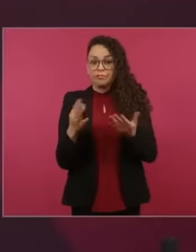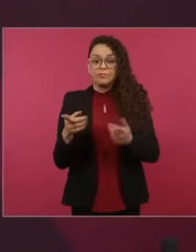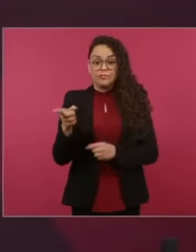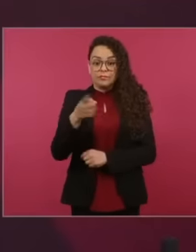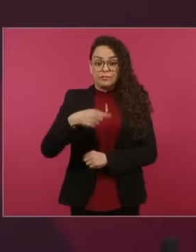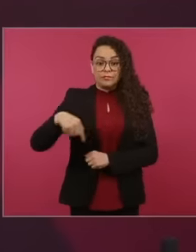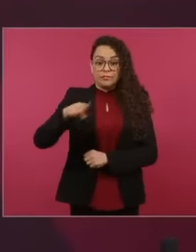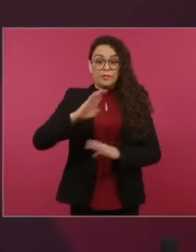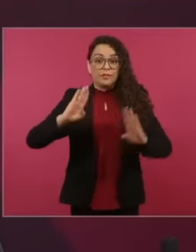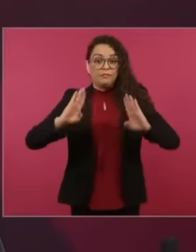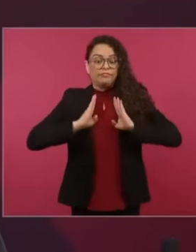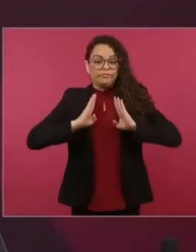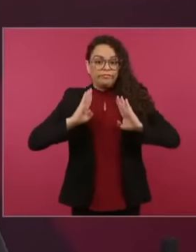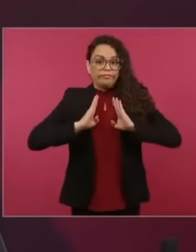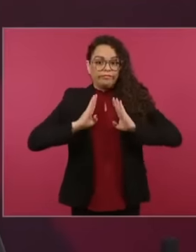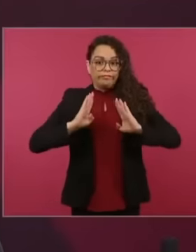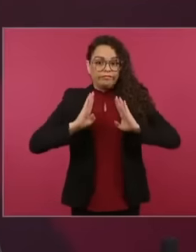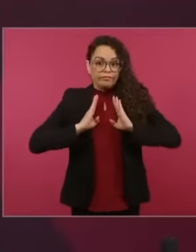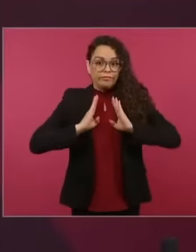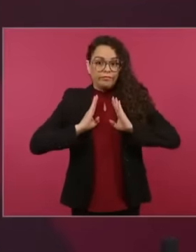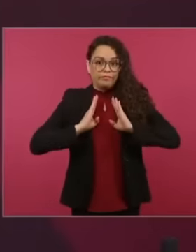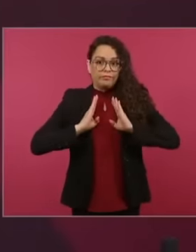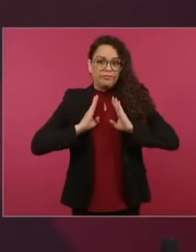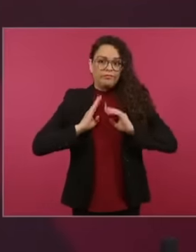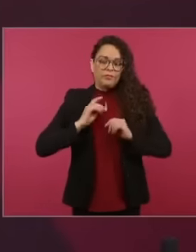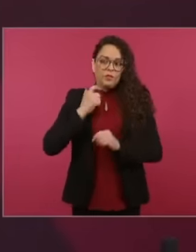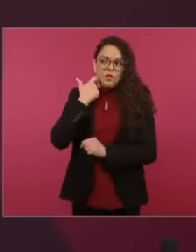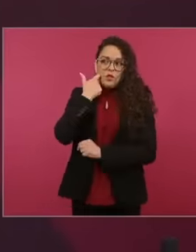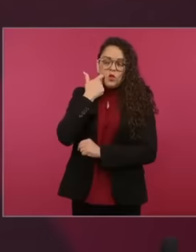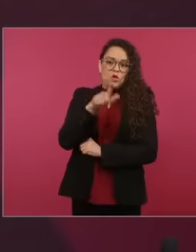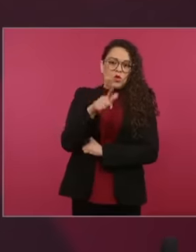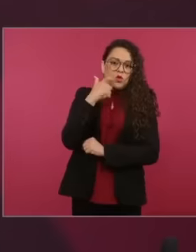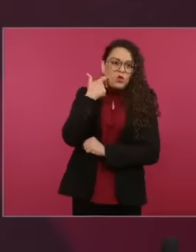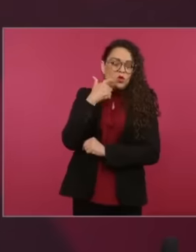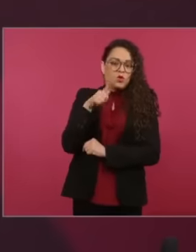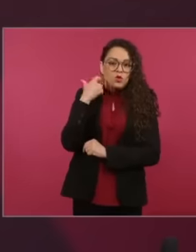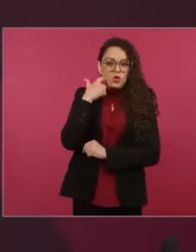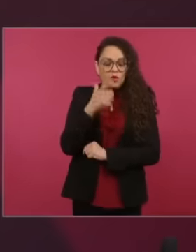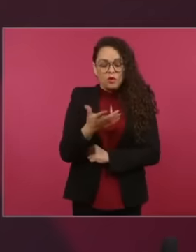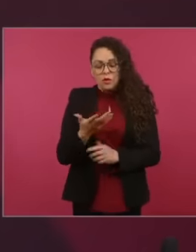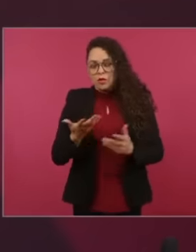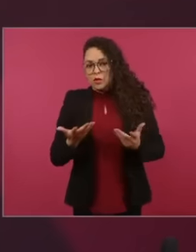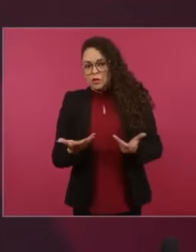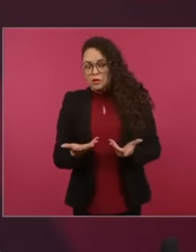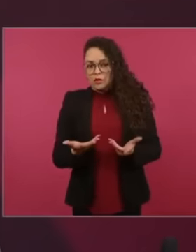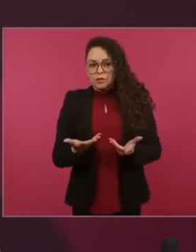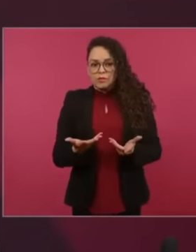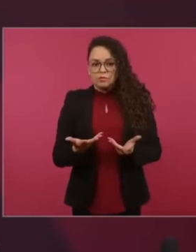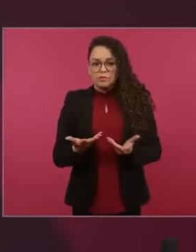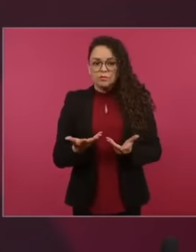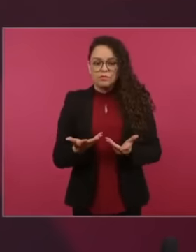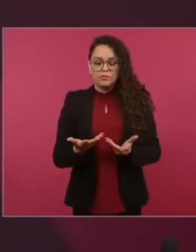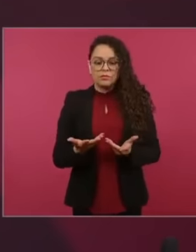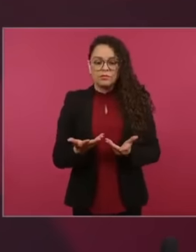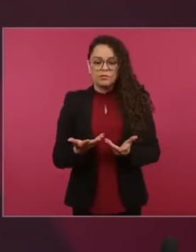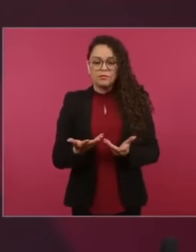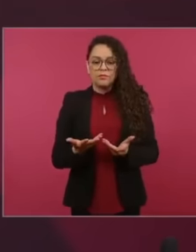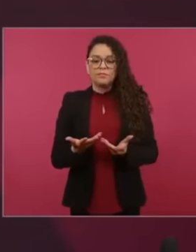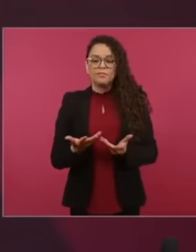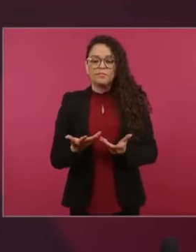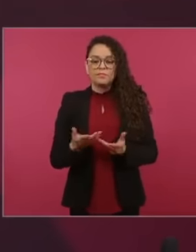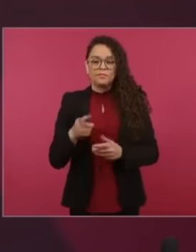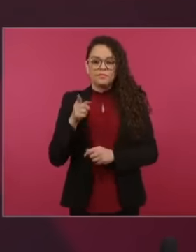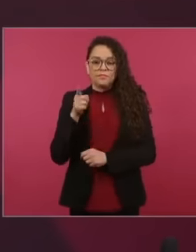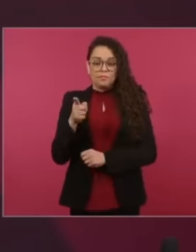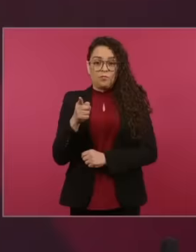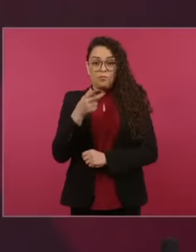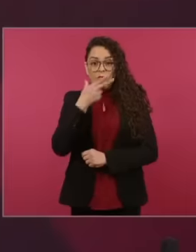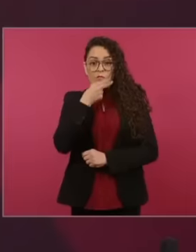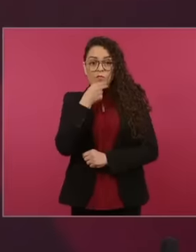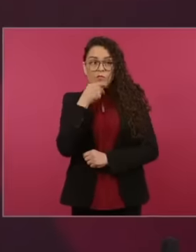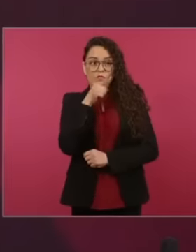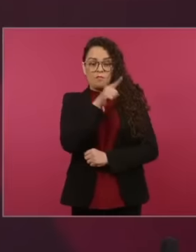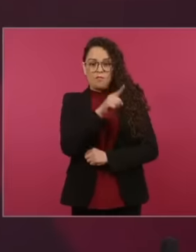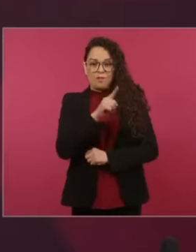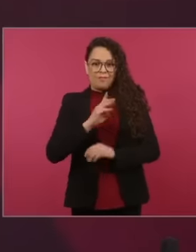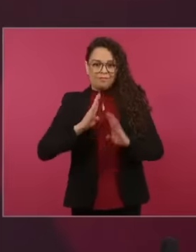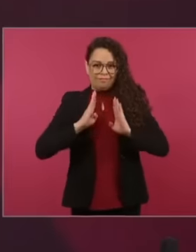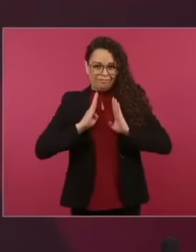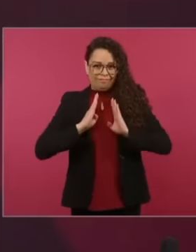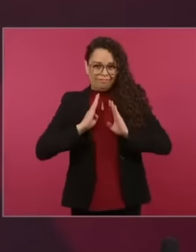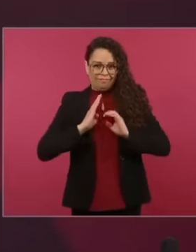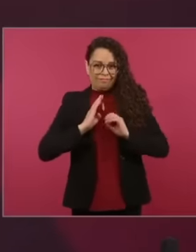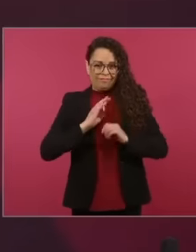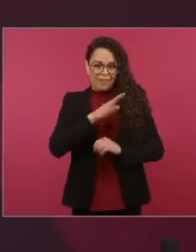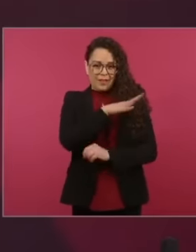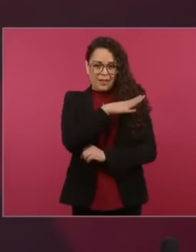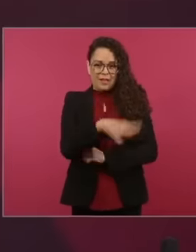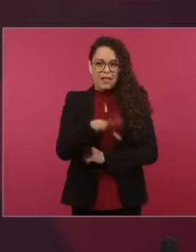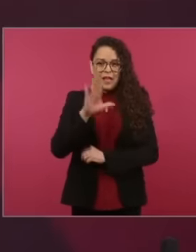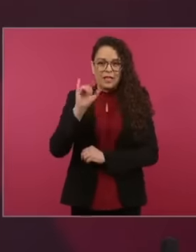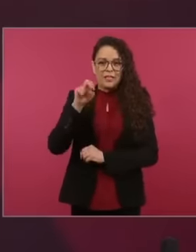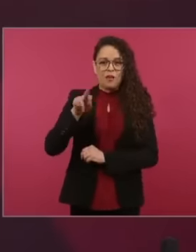army that the no fire thing could have been a